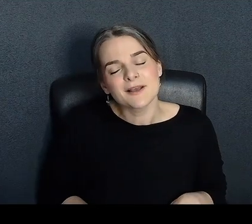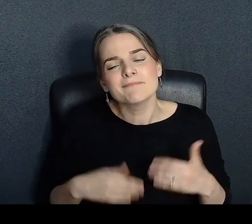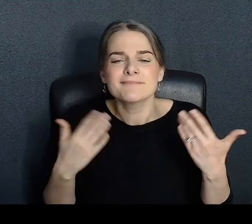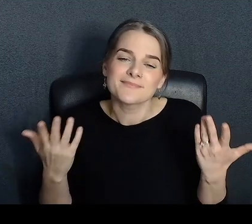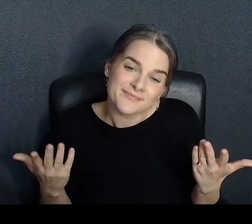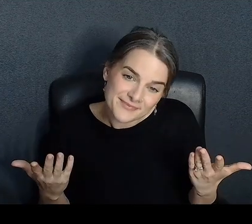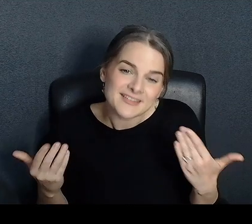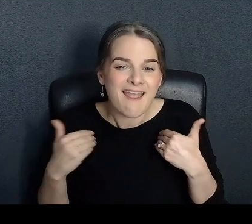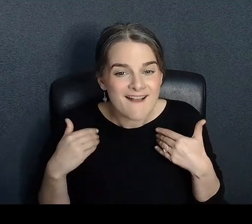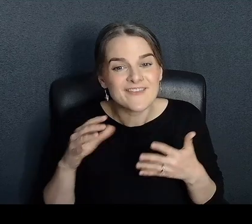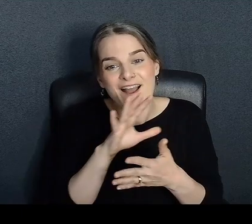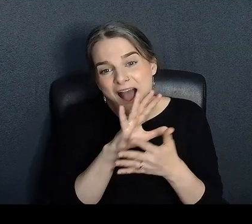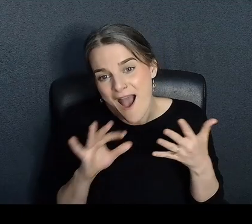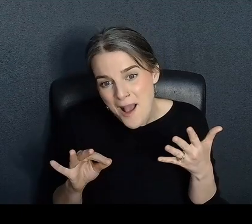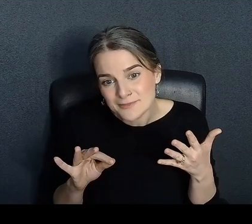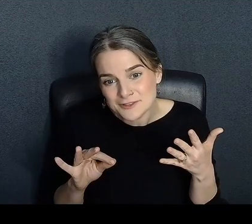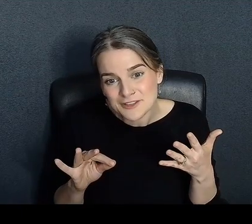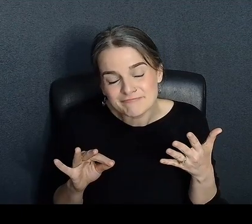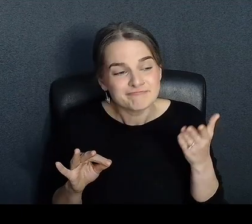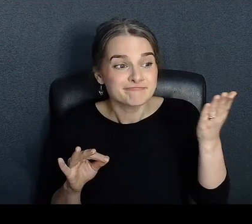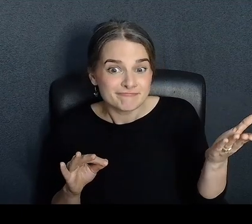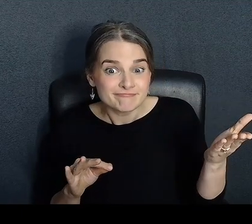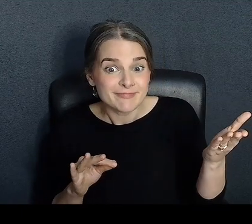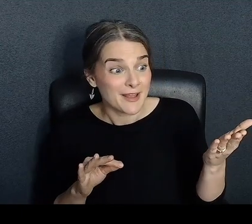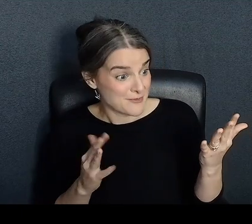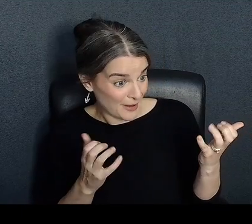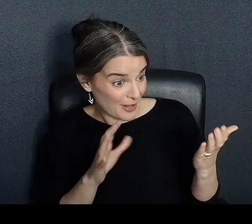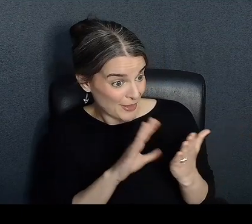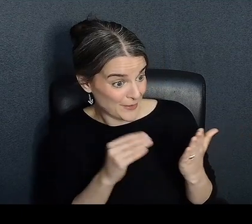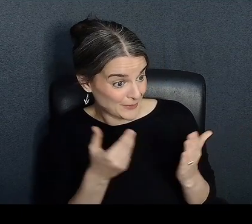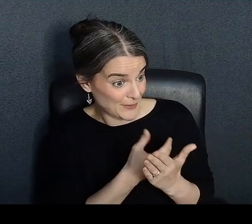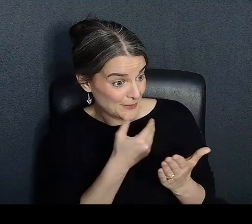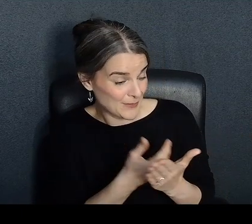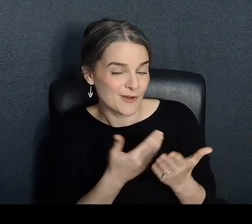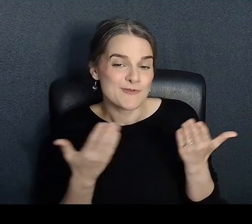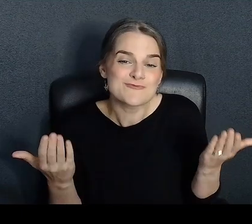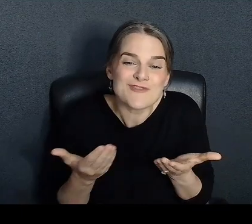if they want to learned something new, and that would be a wireless device, a cell phone or a tablet.